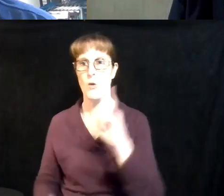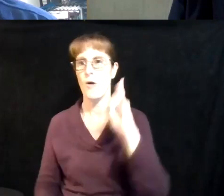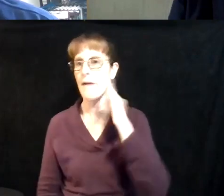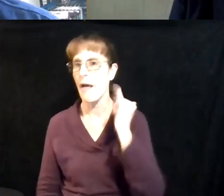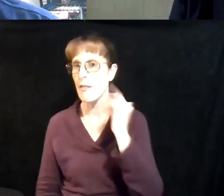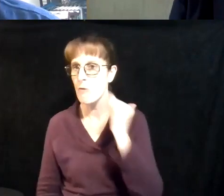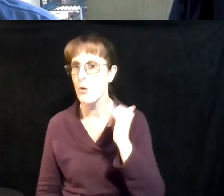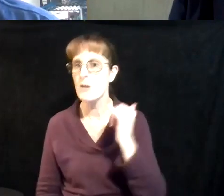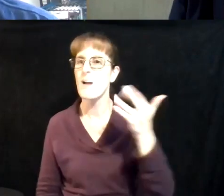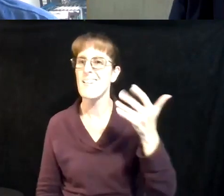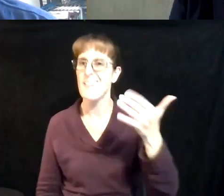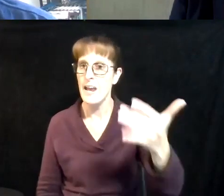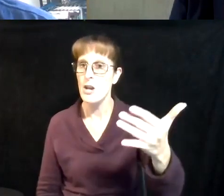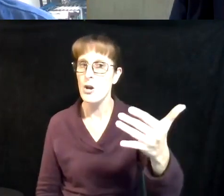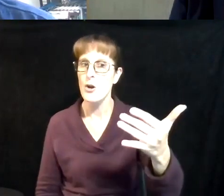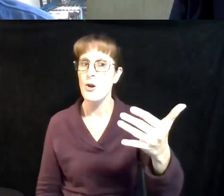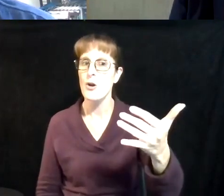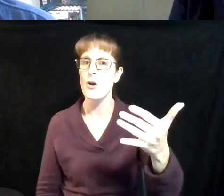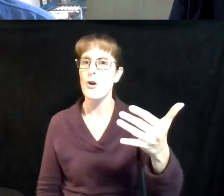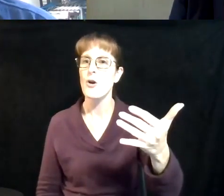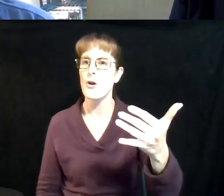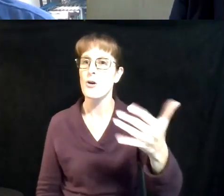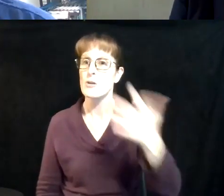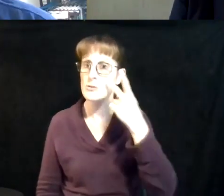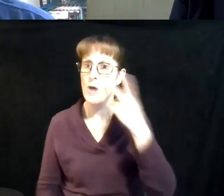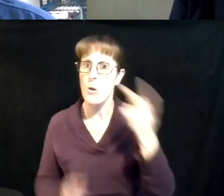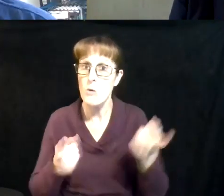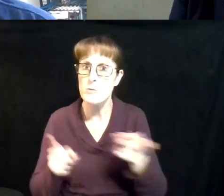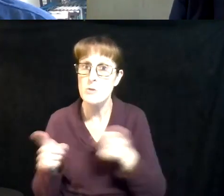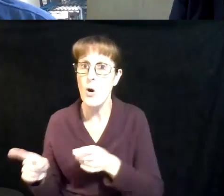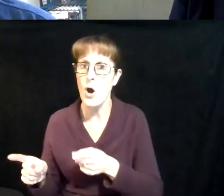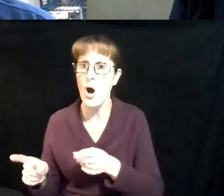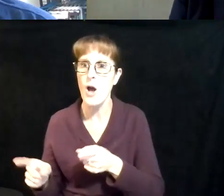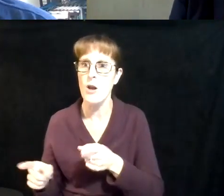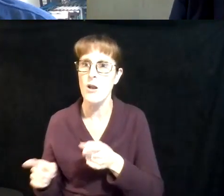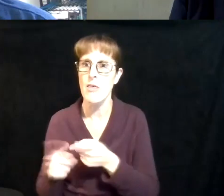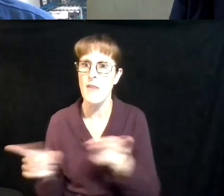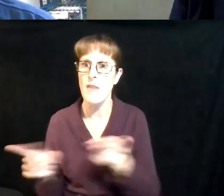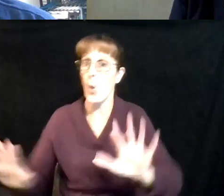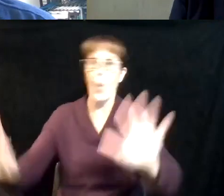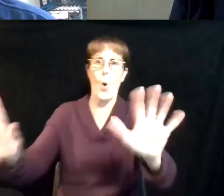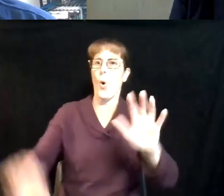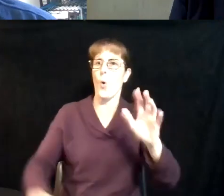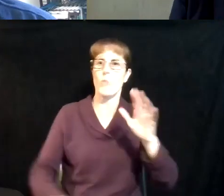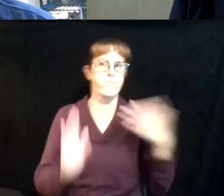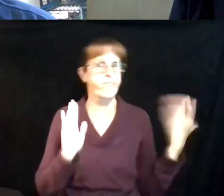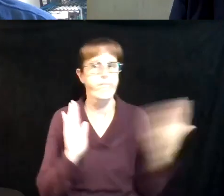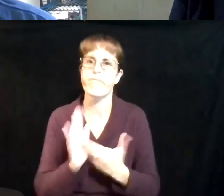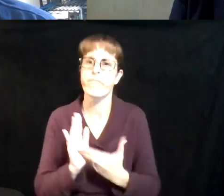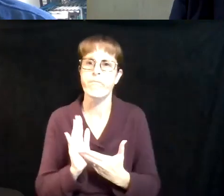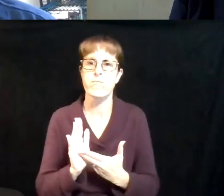they became its strongest opponents. You saw these conflicts in California,